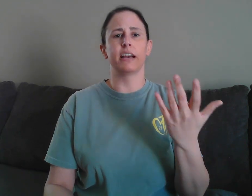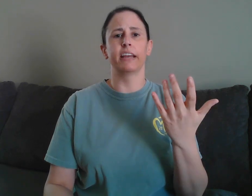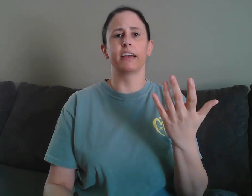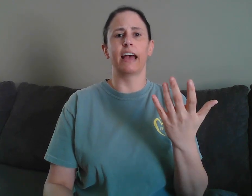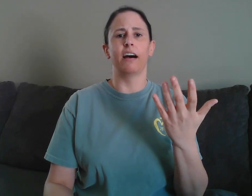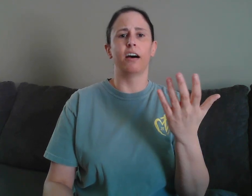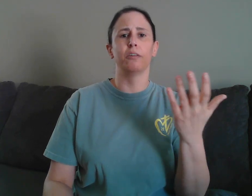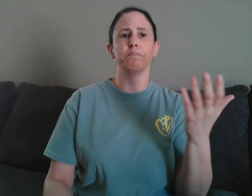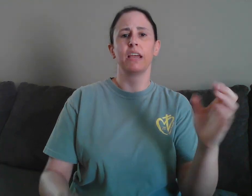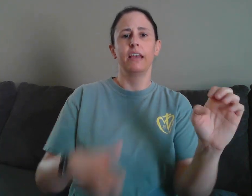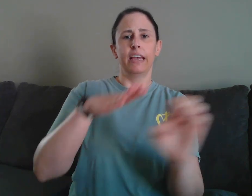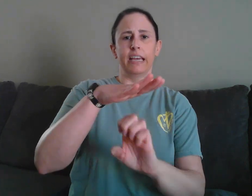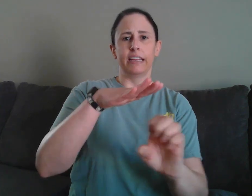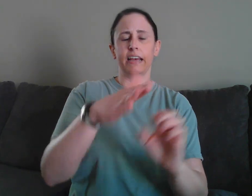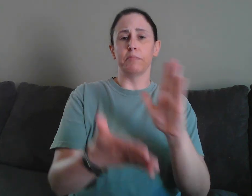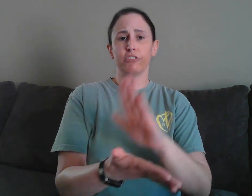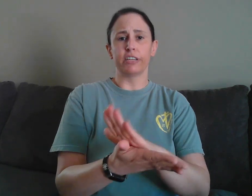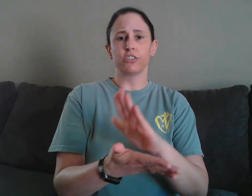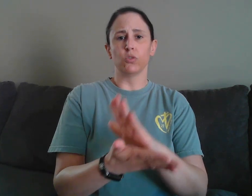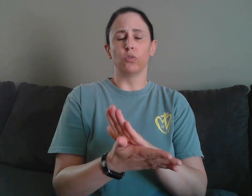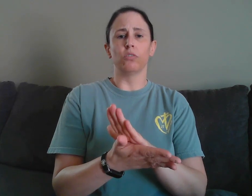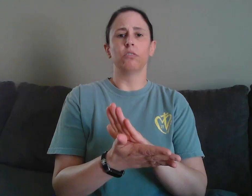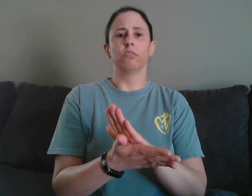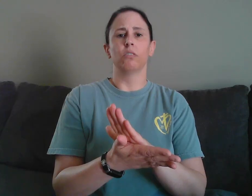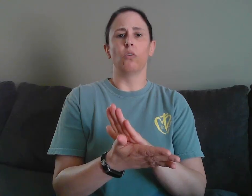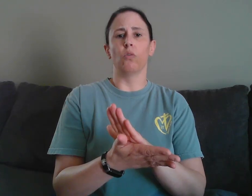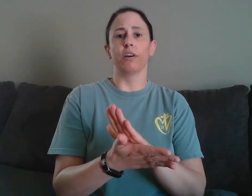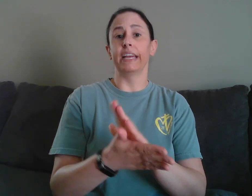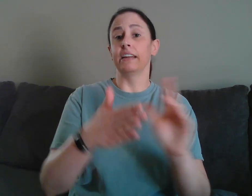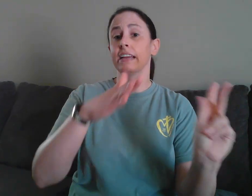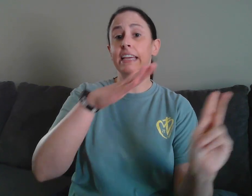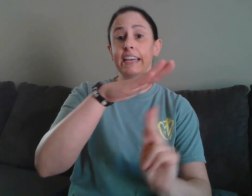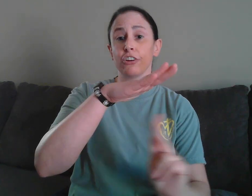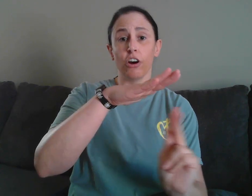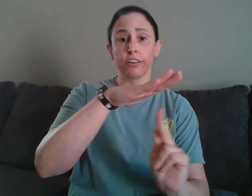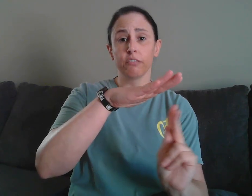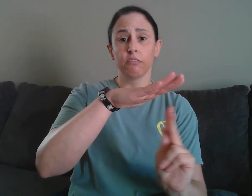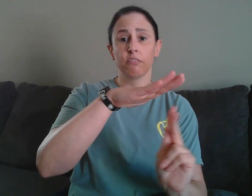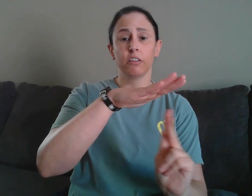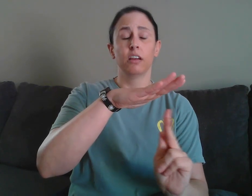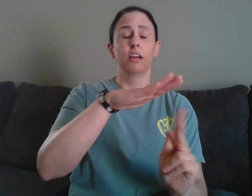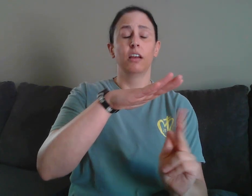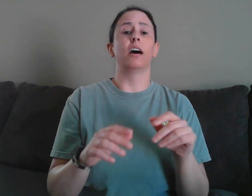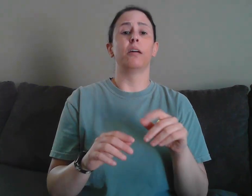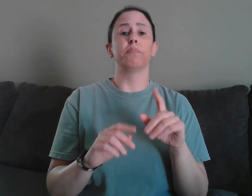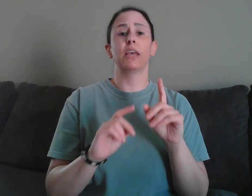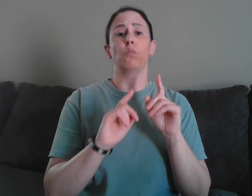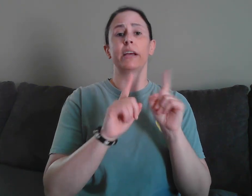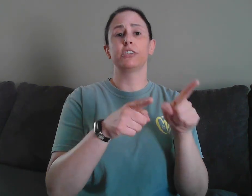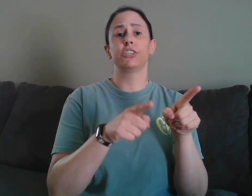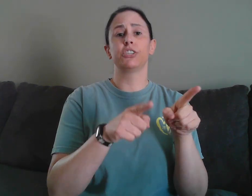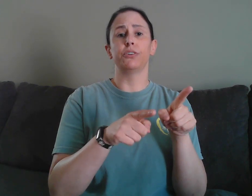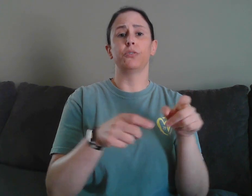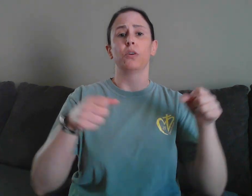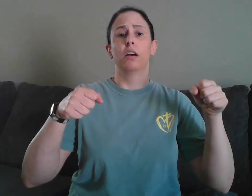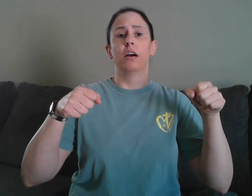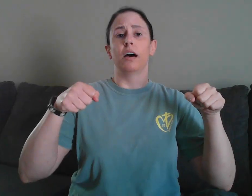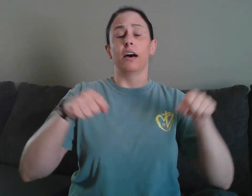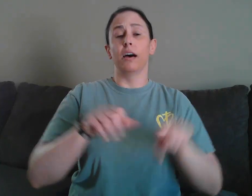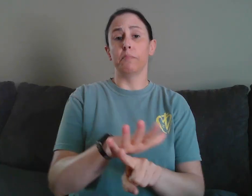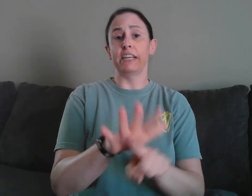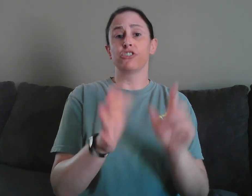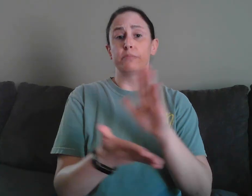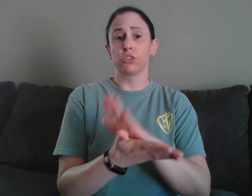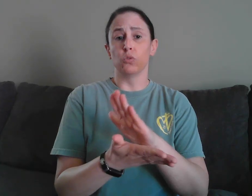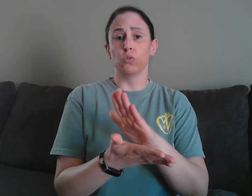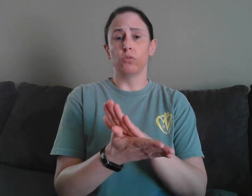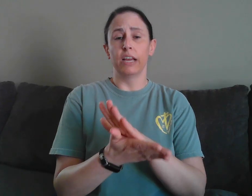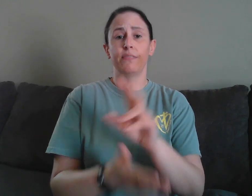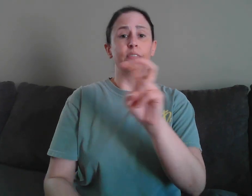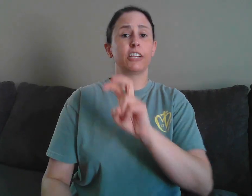signing um in elementary school or in kindergarten um they went to uh a mainstream school and then